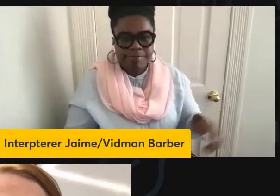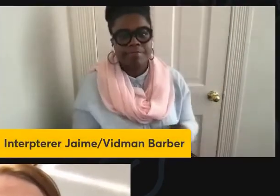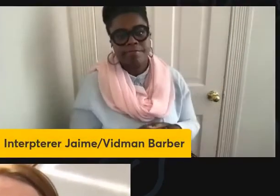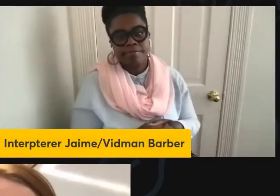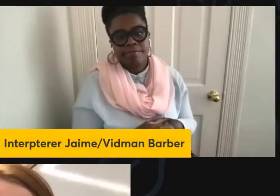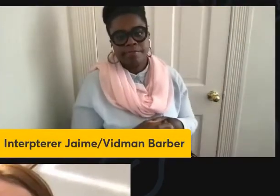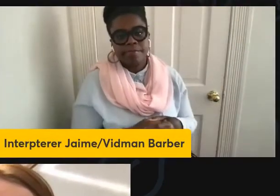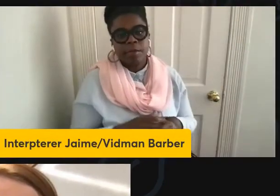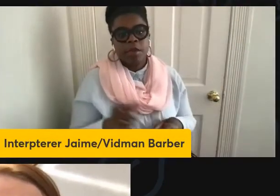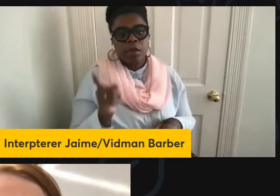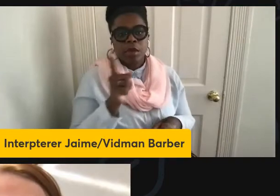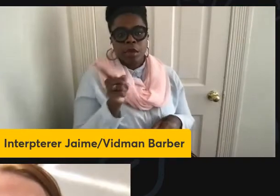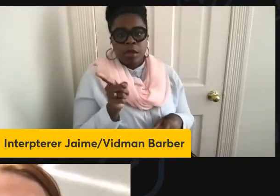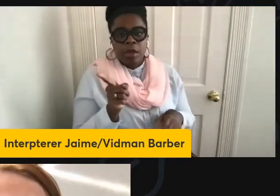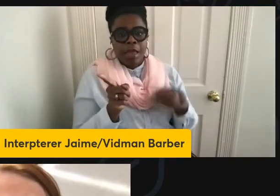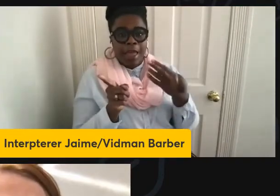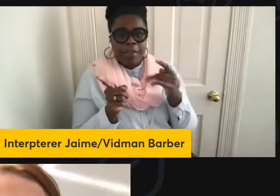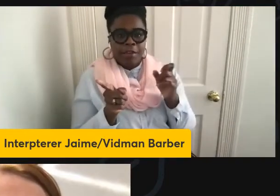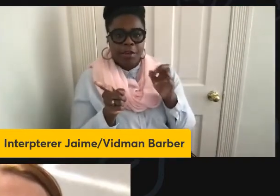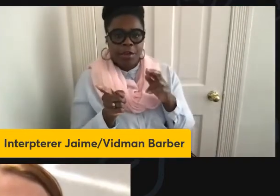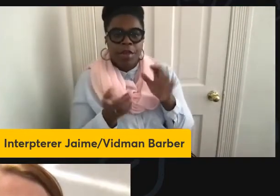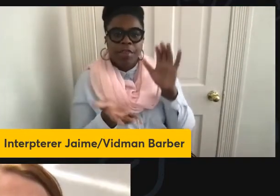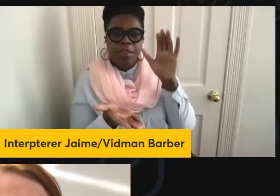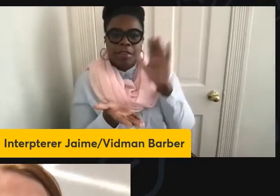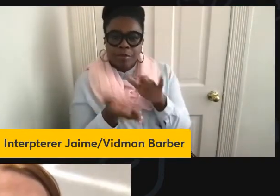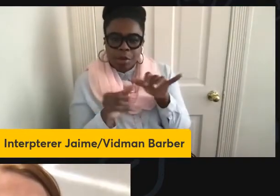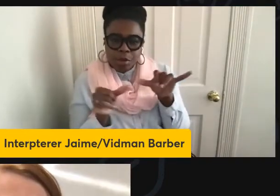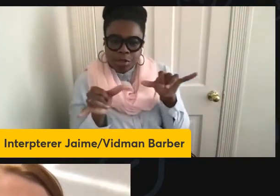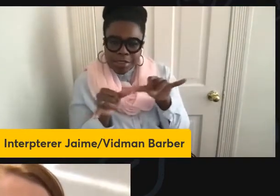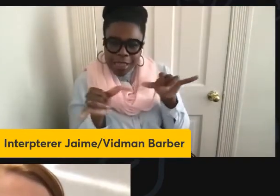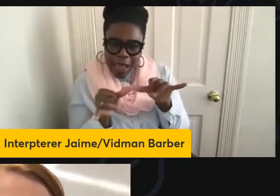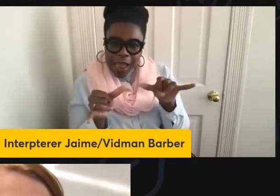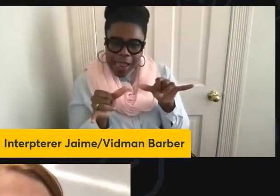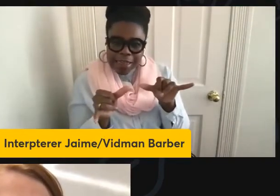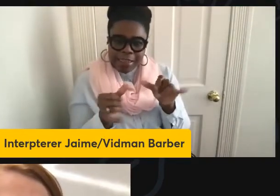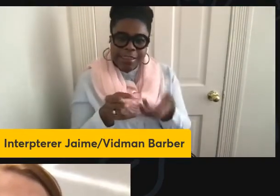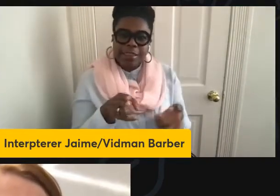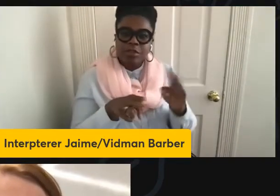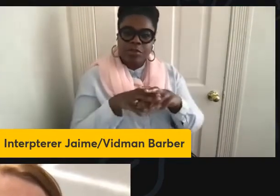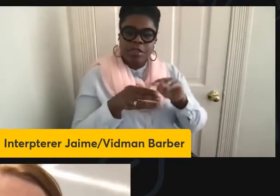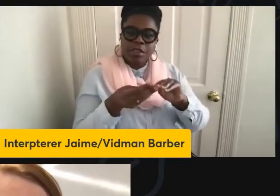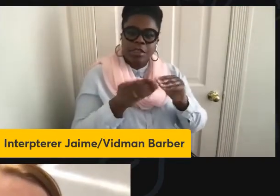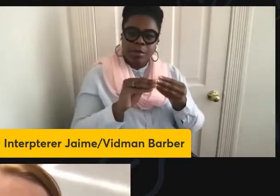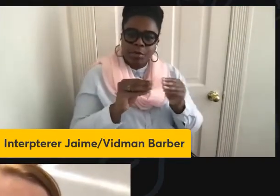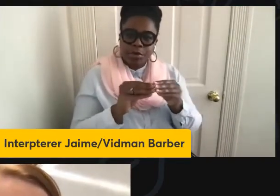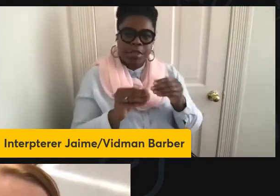And with the smaller you saw smaller size, like an increased number of microglia, but at least in the female, smaller size